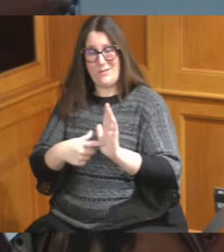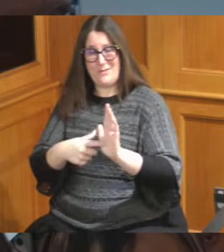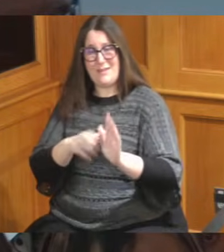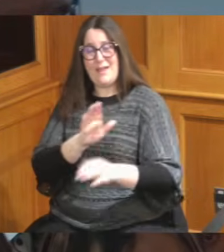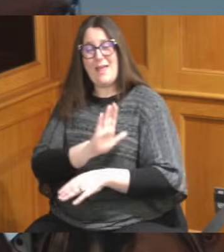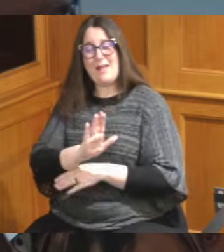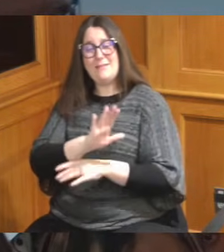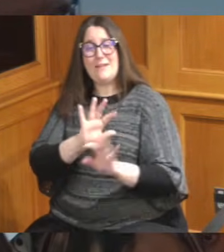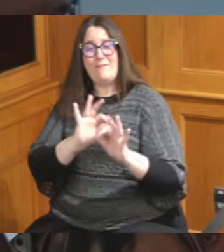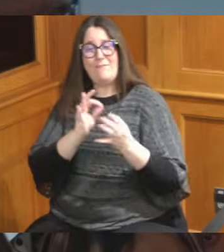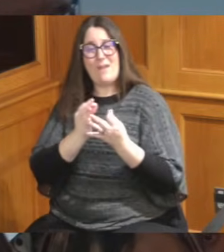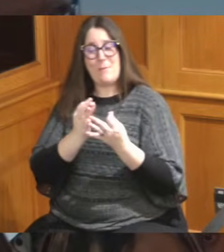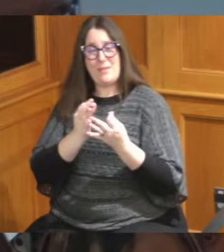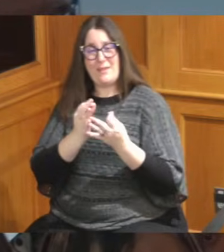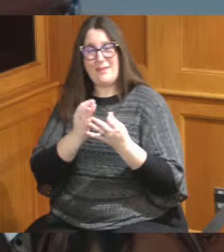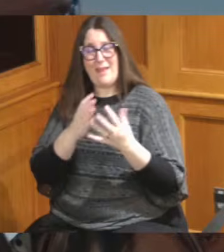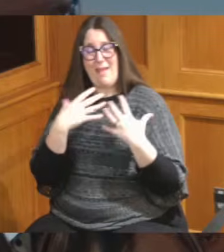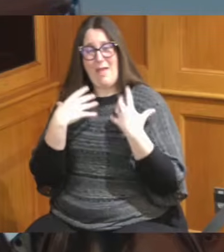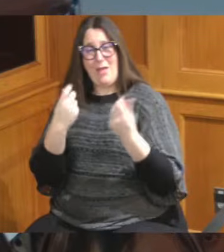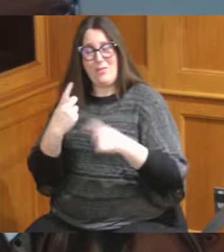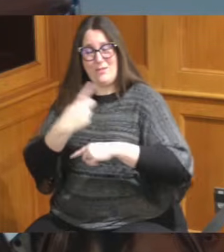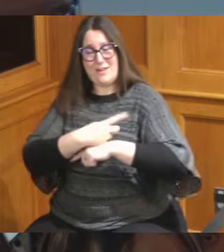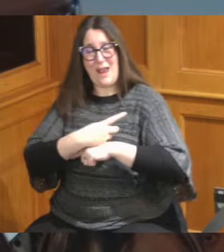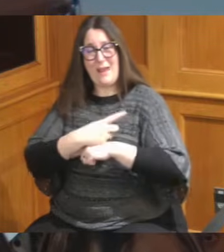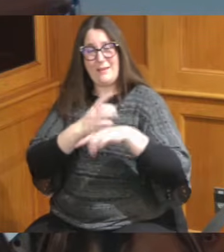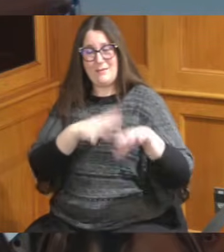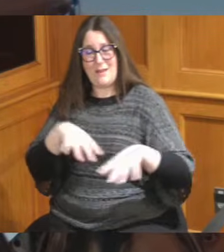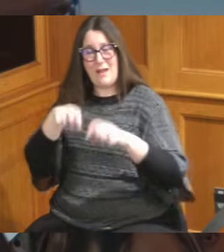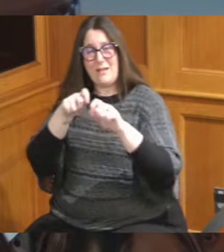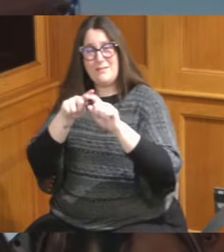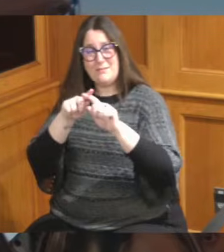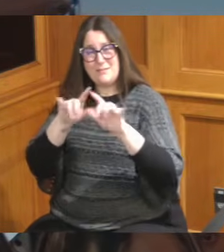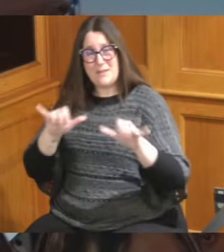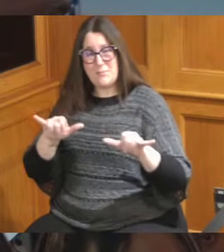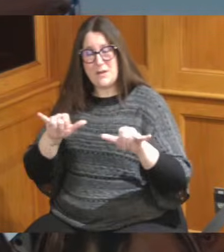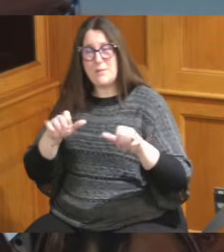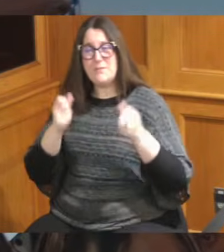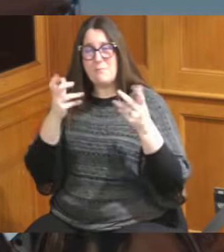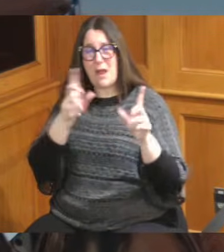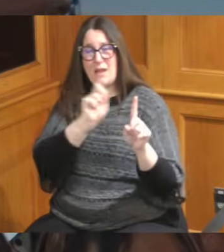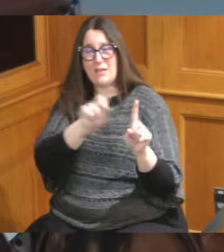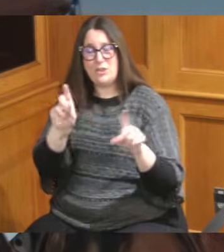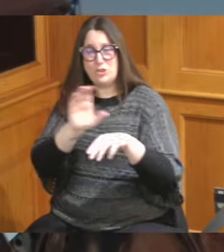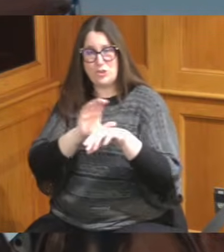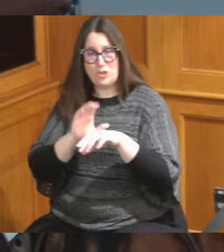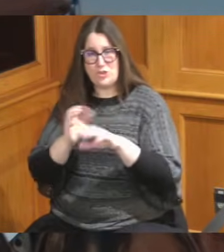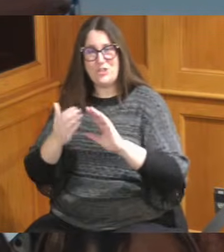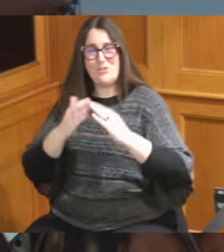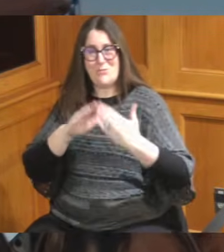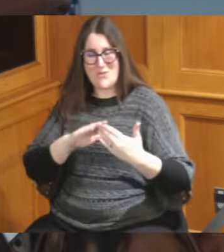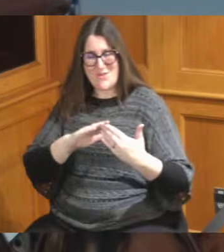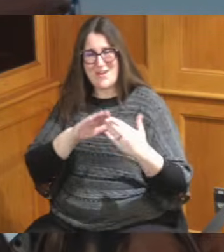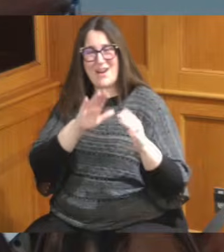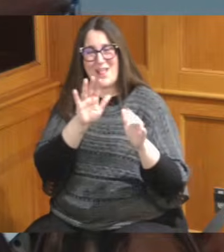health day held simultaneously across multiple churches and community locations demonstrating